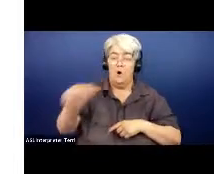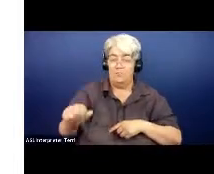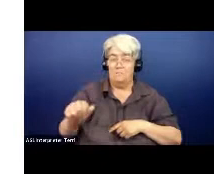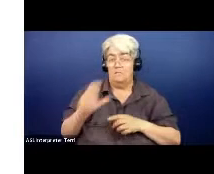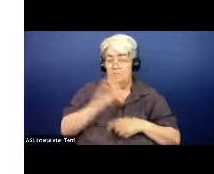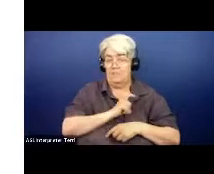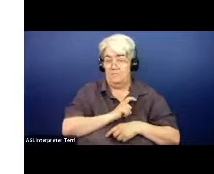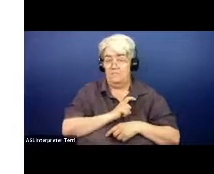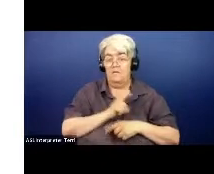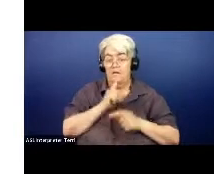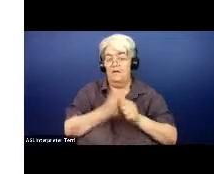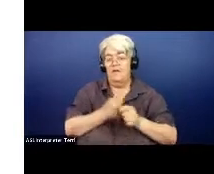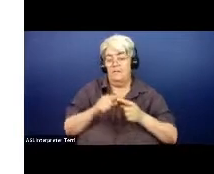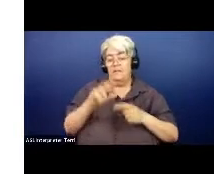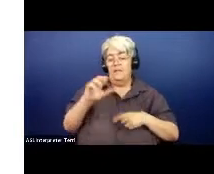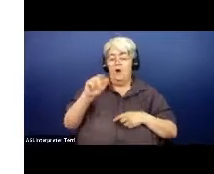the Austin department. Because they